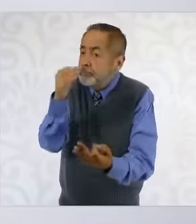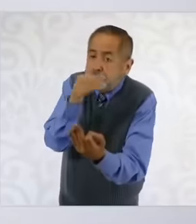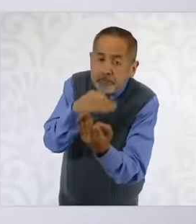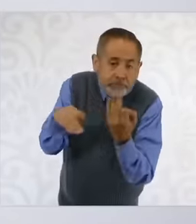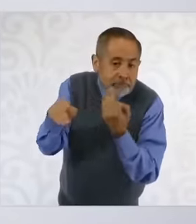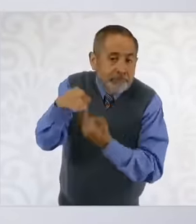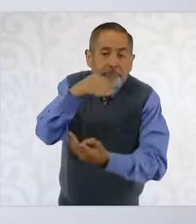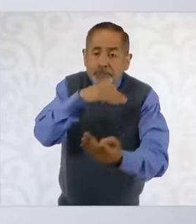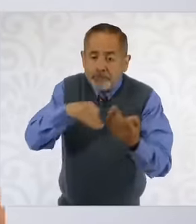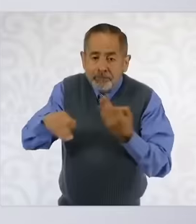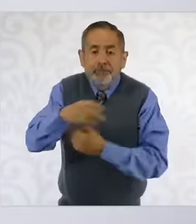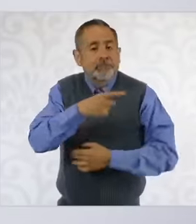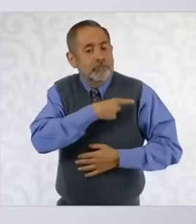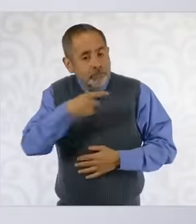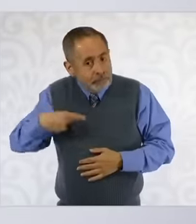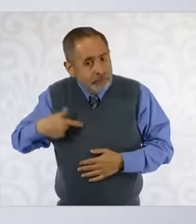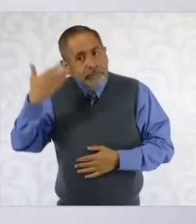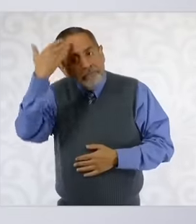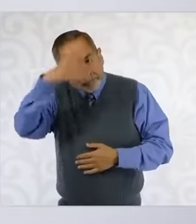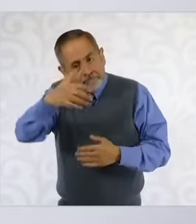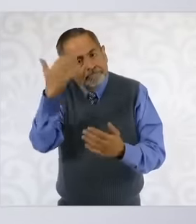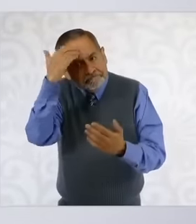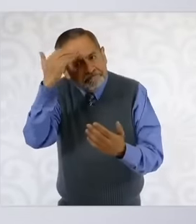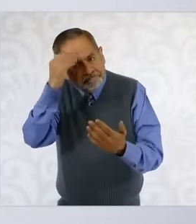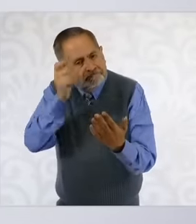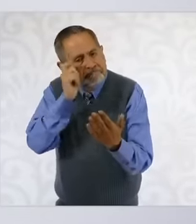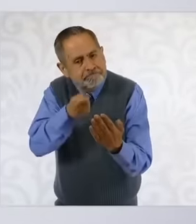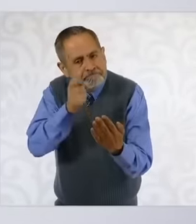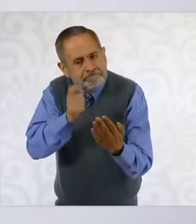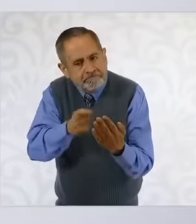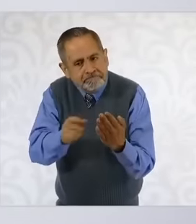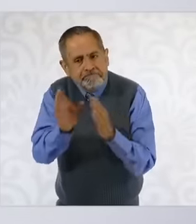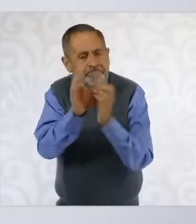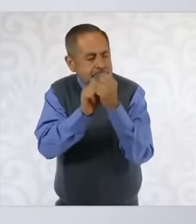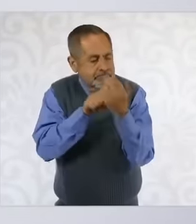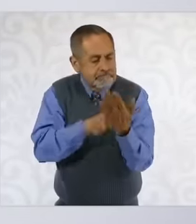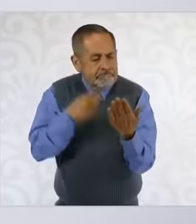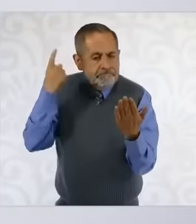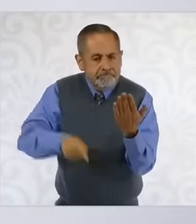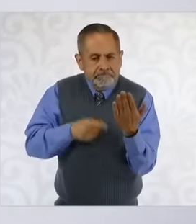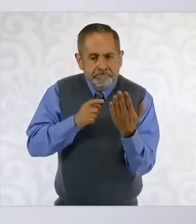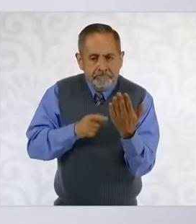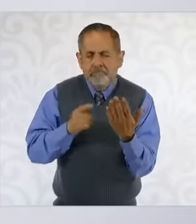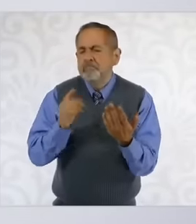it is what governs us as Mexicans and there are no articles that may be more